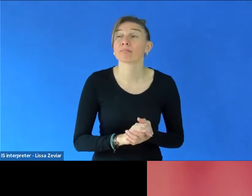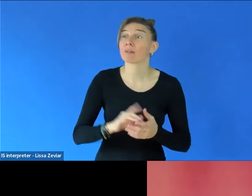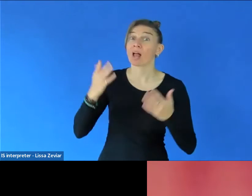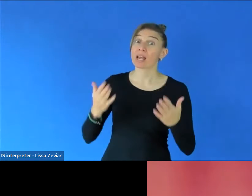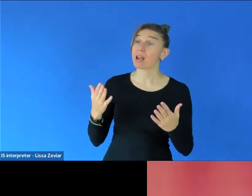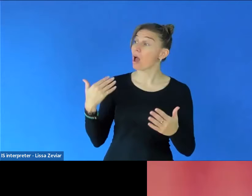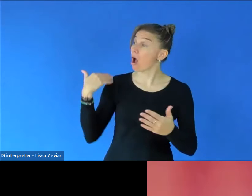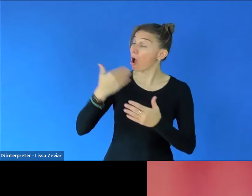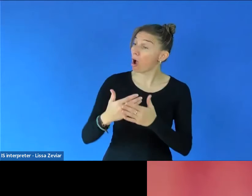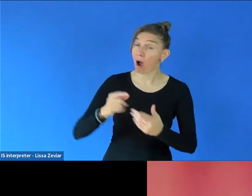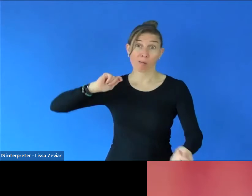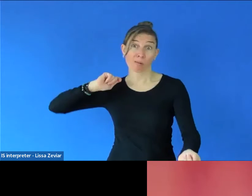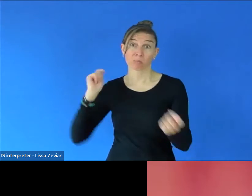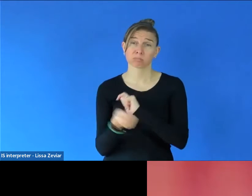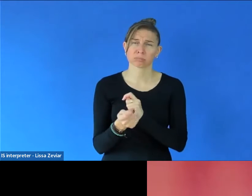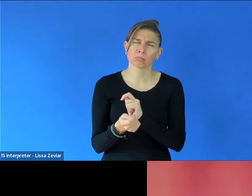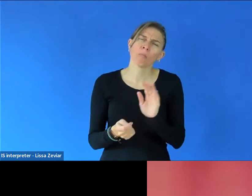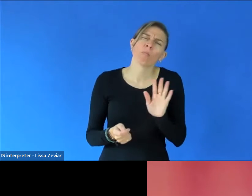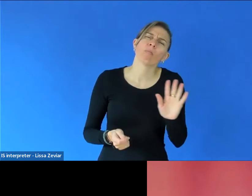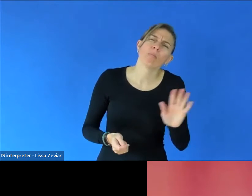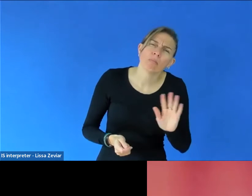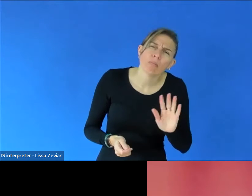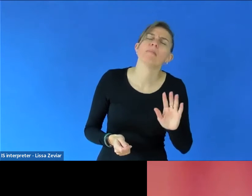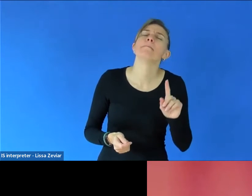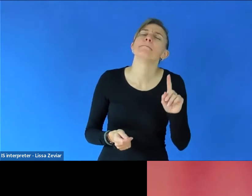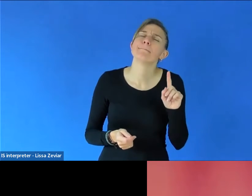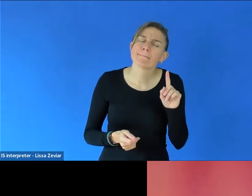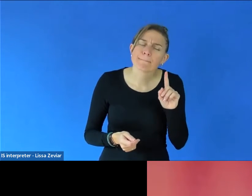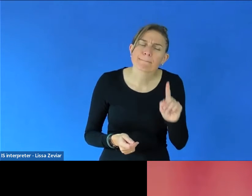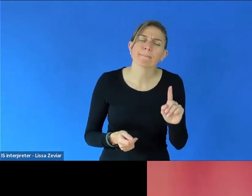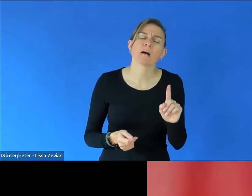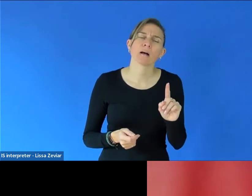But we are glad that the situation has been created